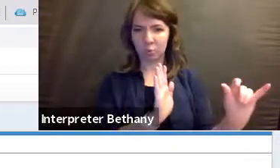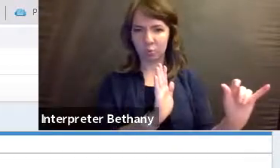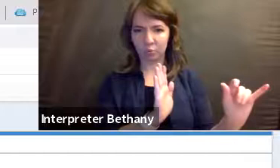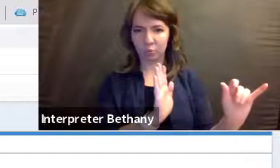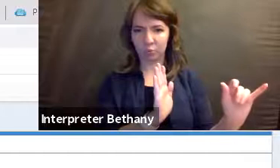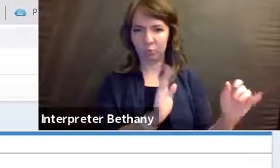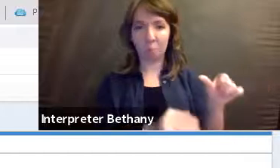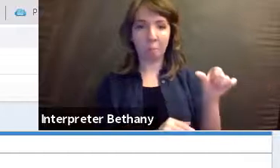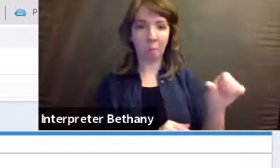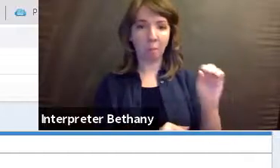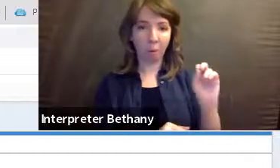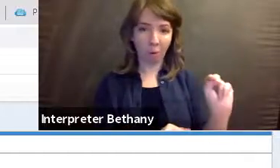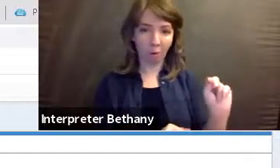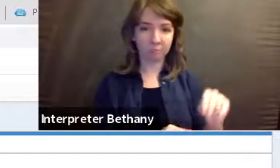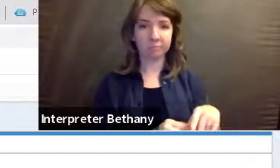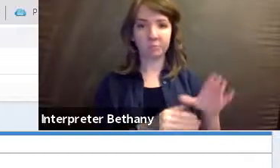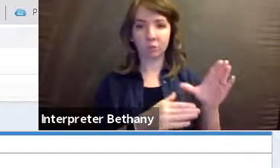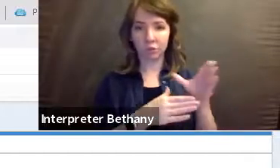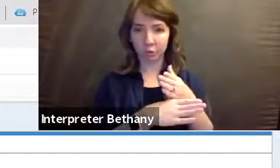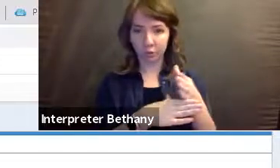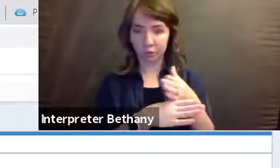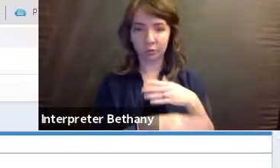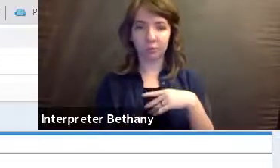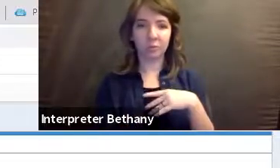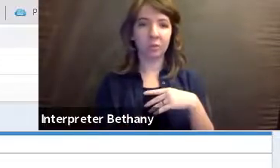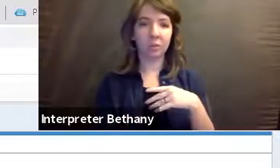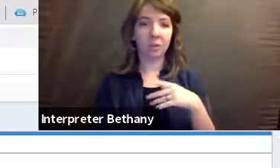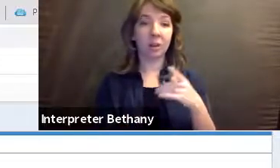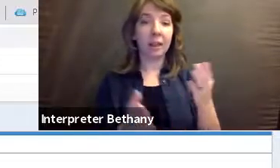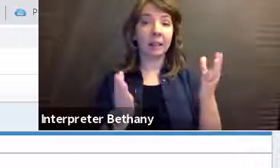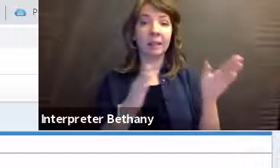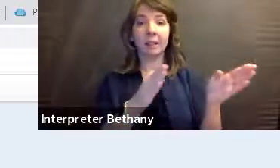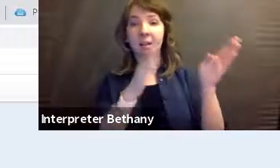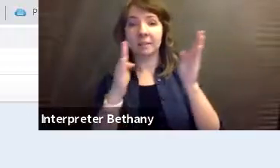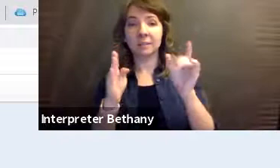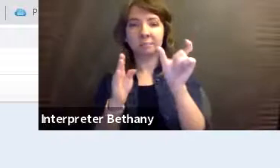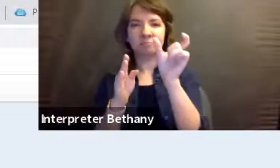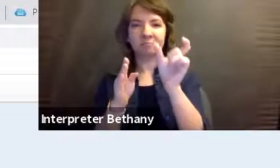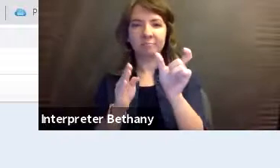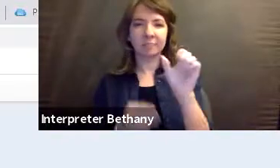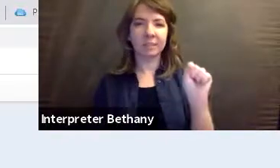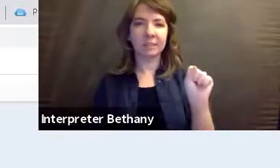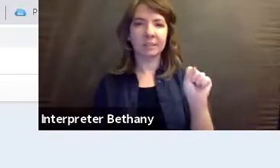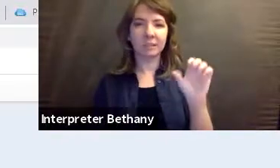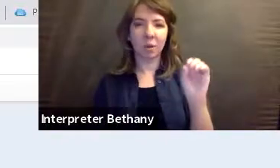Linda Kobashigawa: And share it with you. The next option is the sources. So that's where the citations come in.